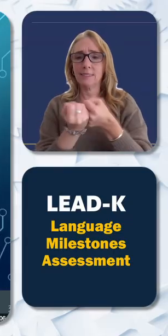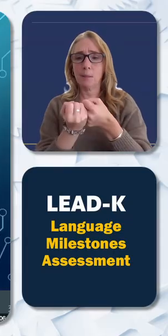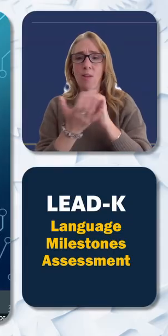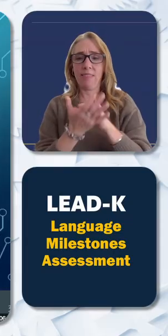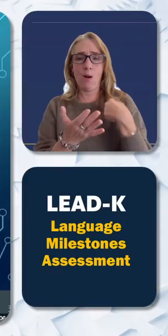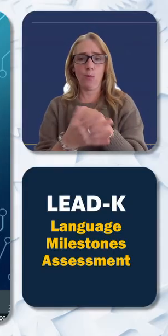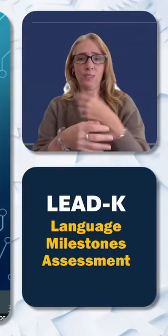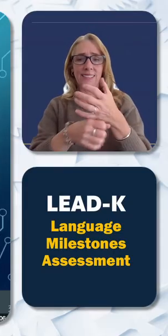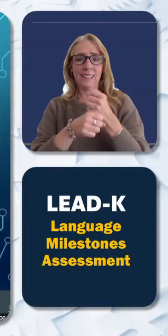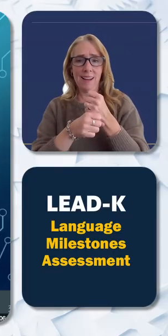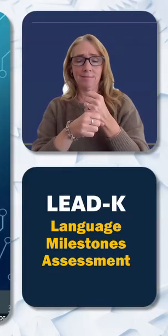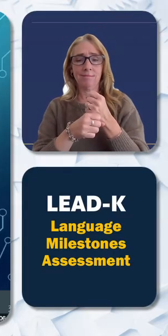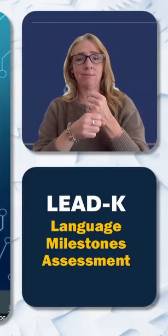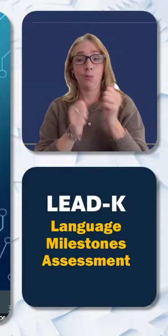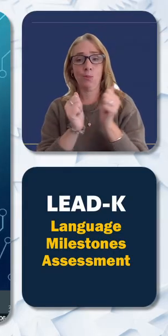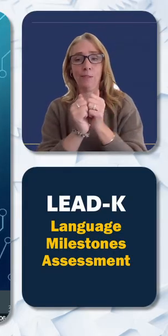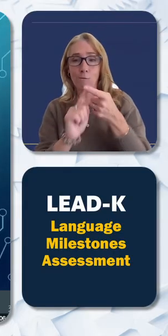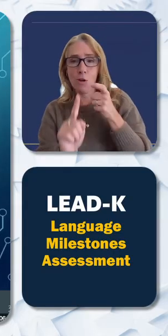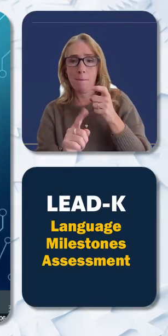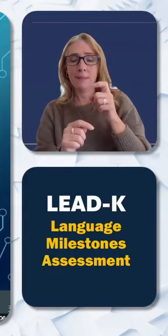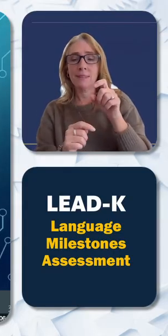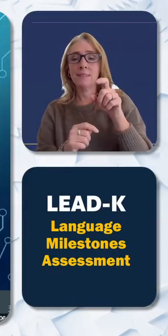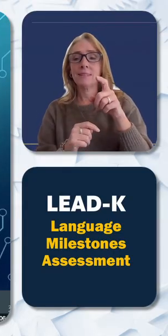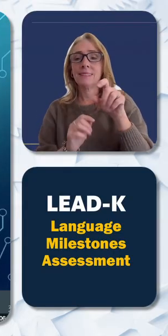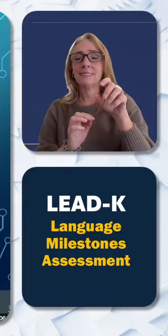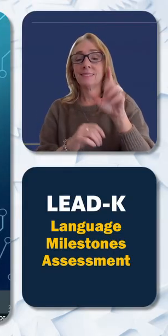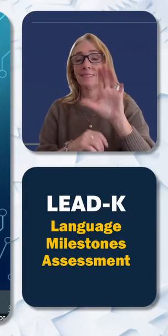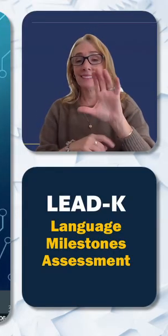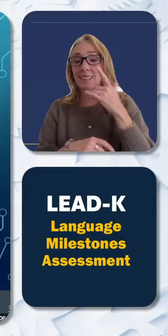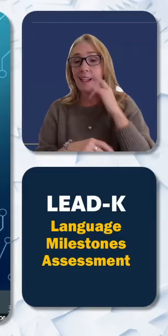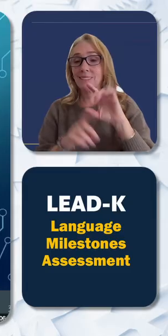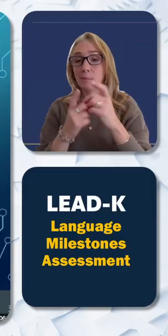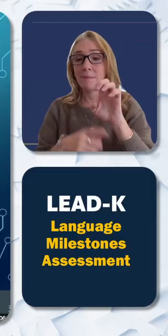We want to acknowledge and appreciate the support that we have received.